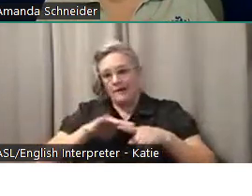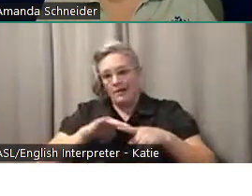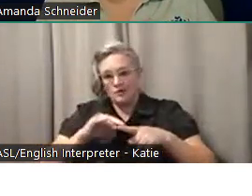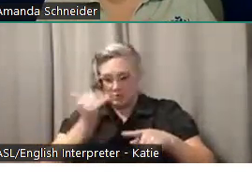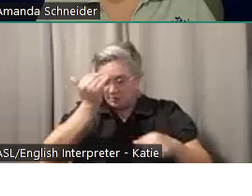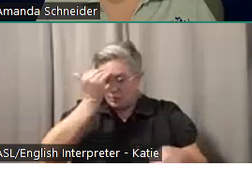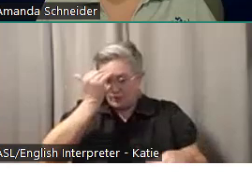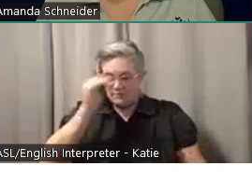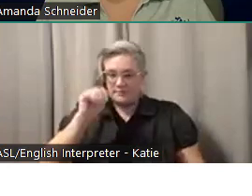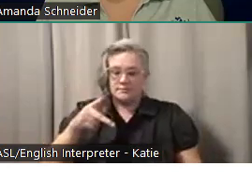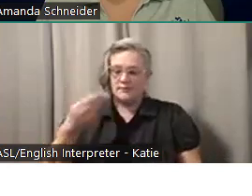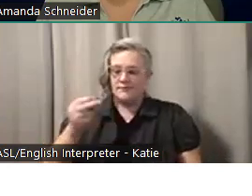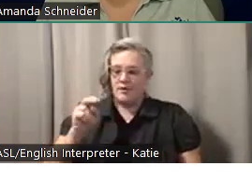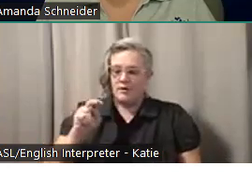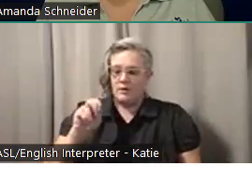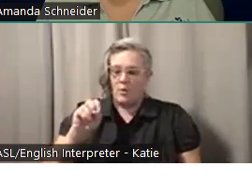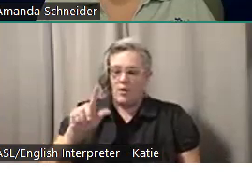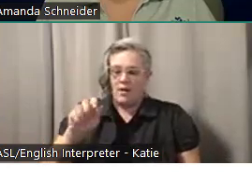that spoken words are made up of sounds,